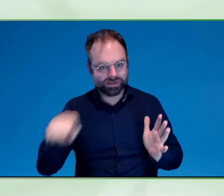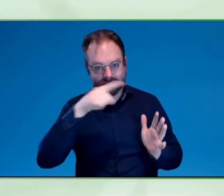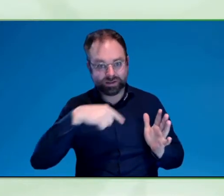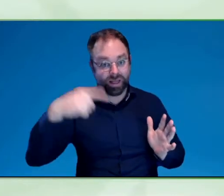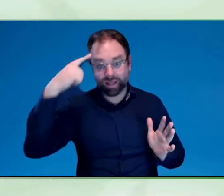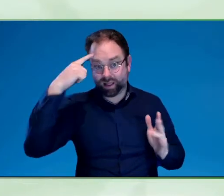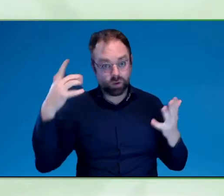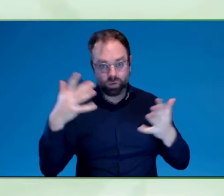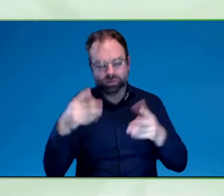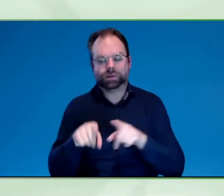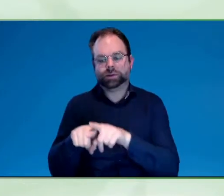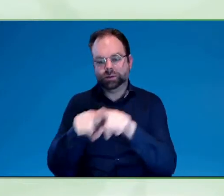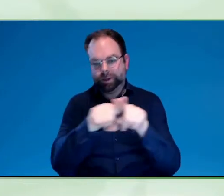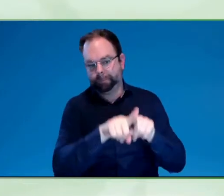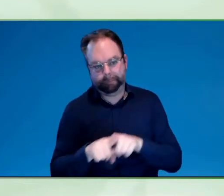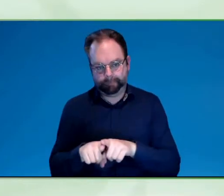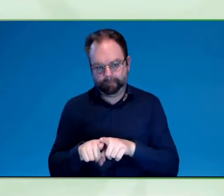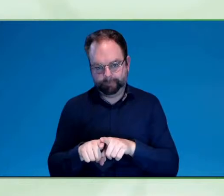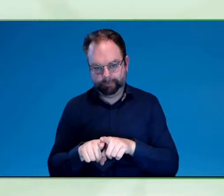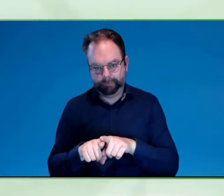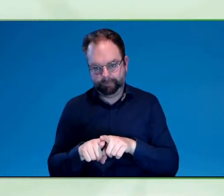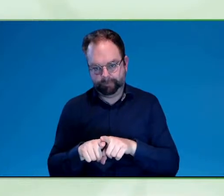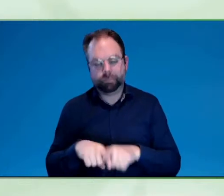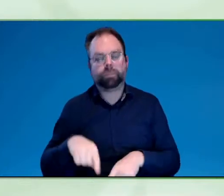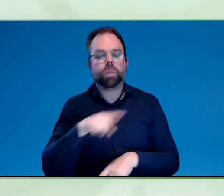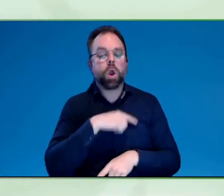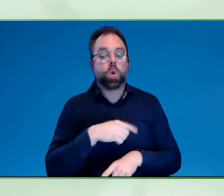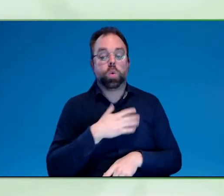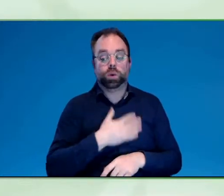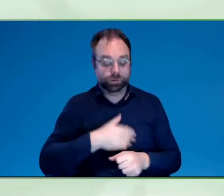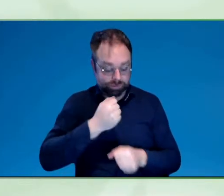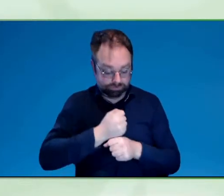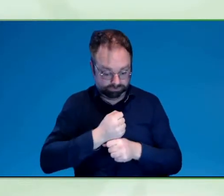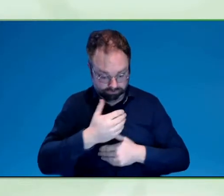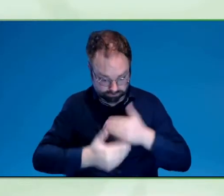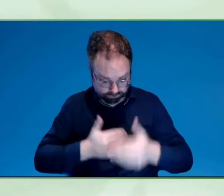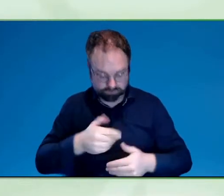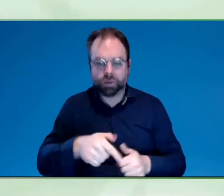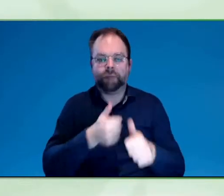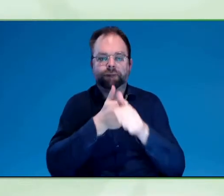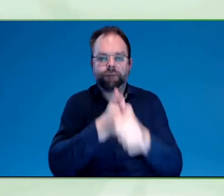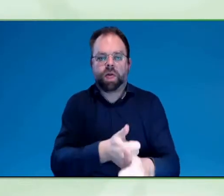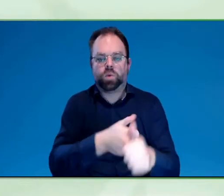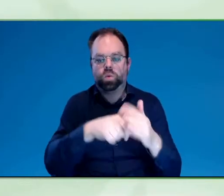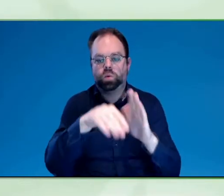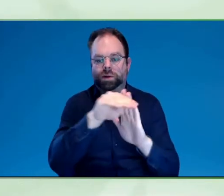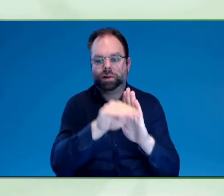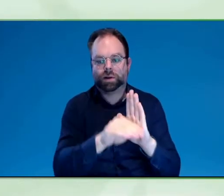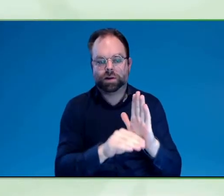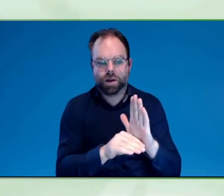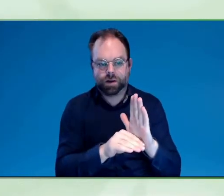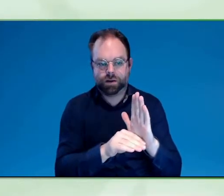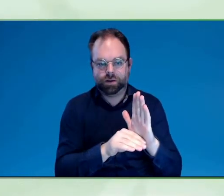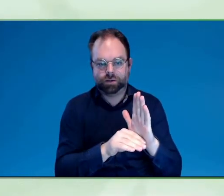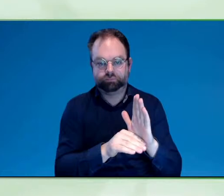in the classroom where a teacher has choices of how they would work with the children to make sure we are meeting the needs of every individual.